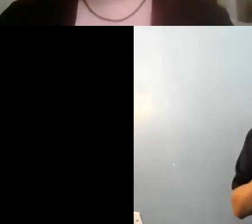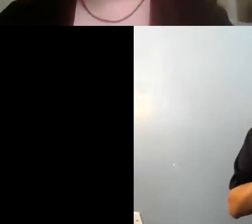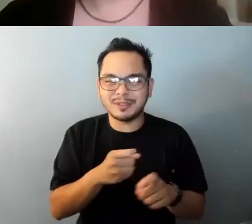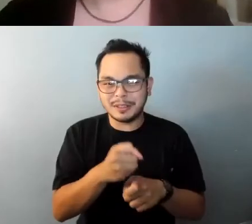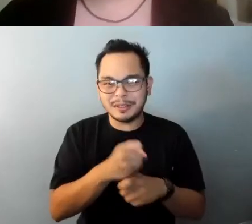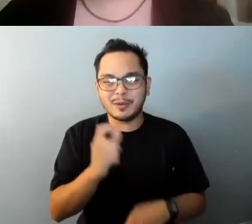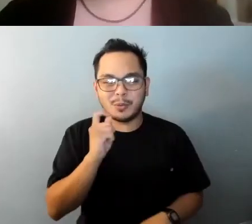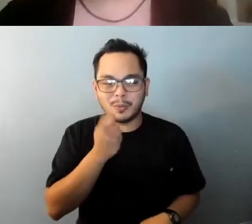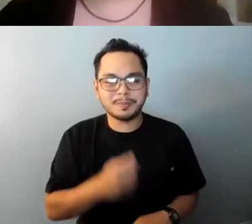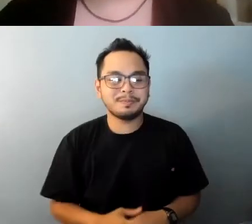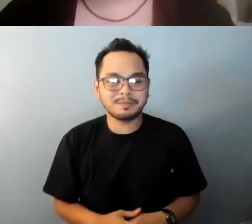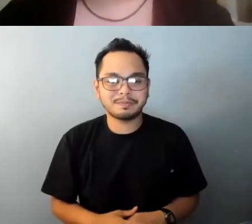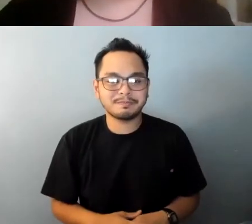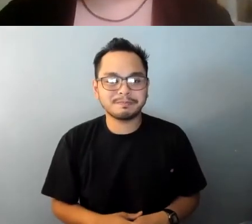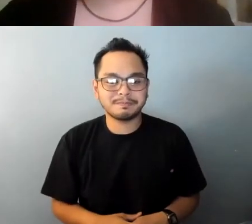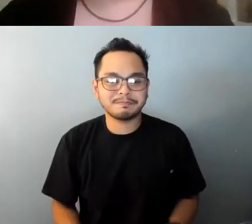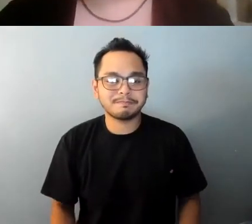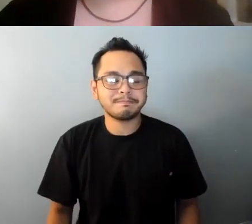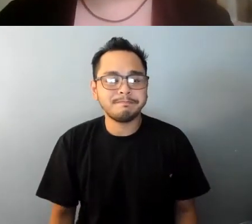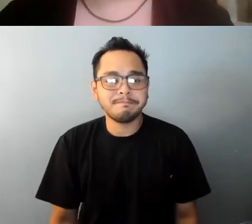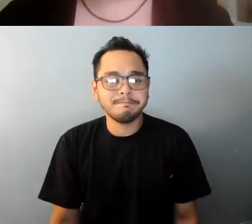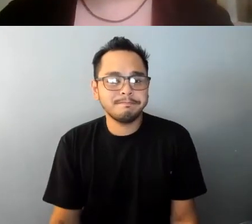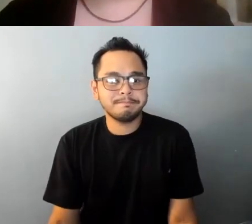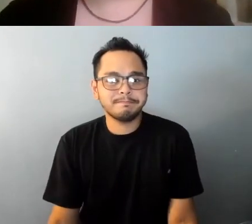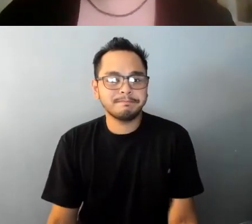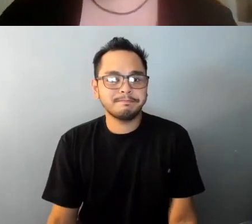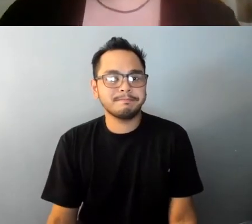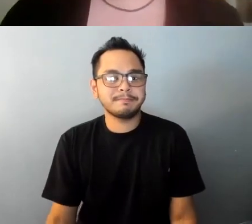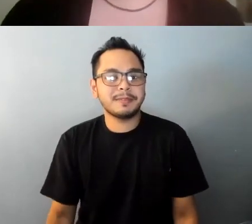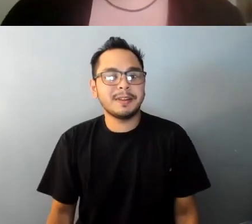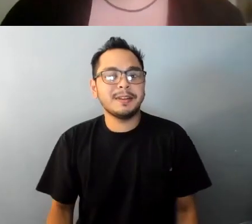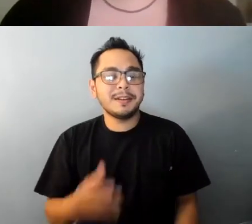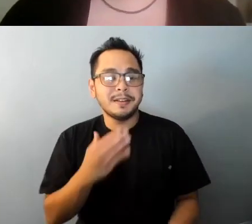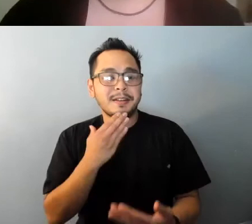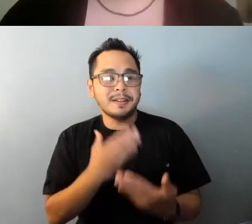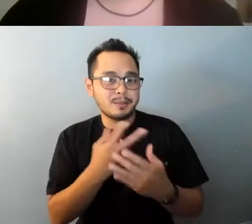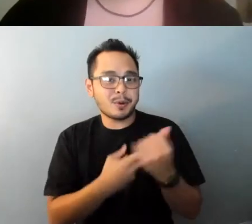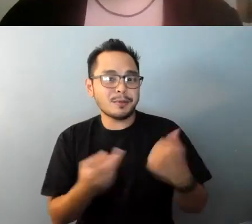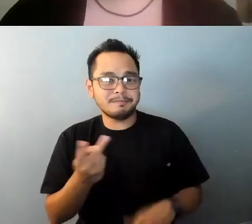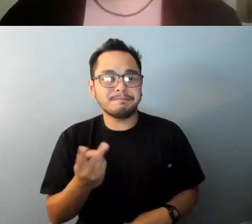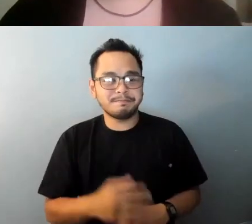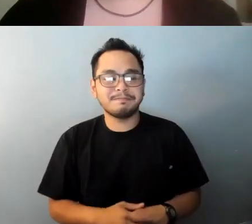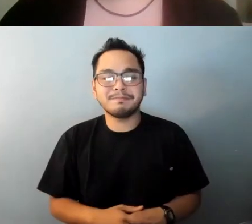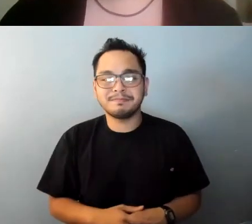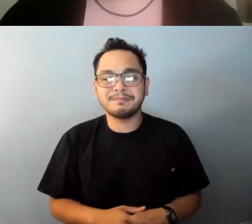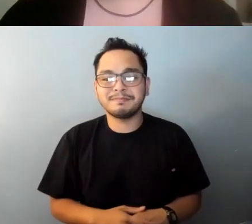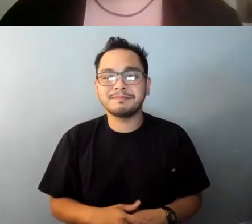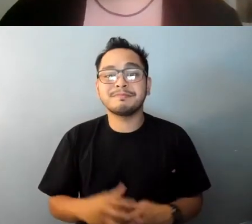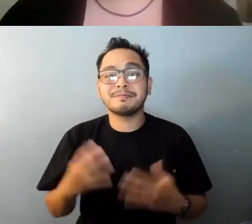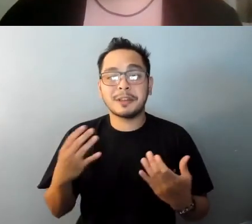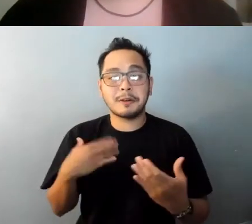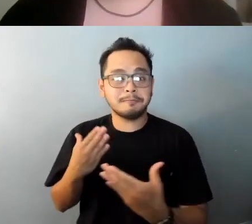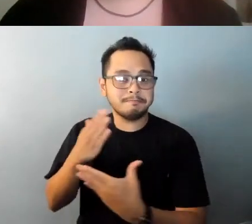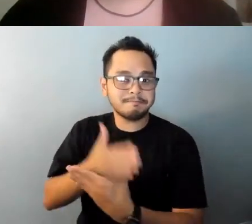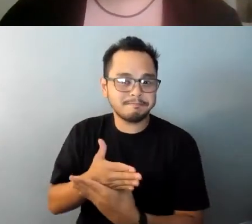Thank you both so much. I will cut into thank